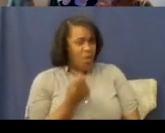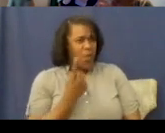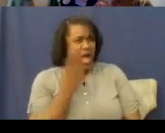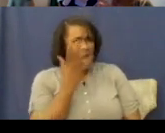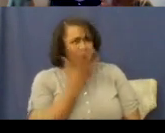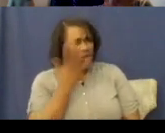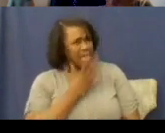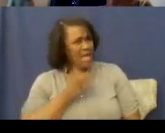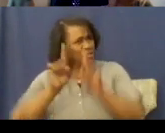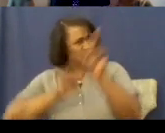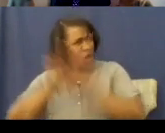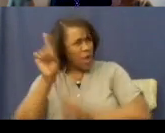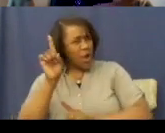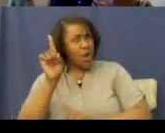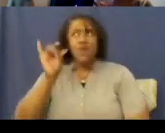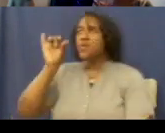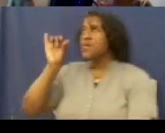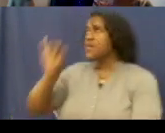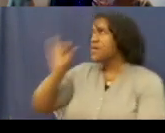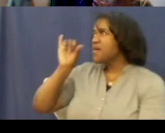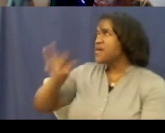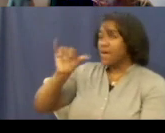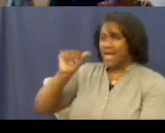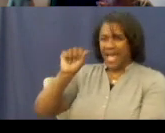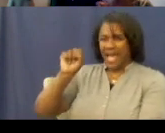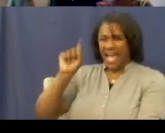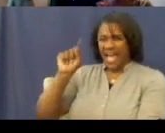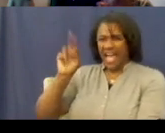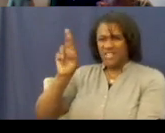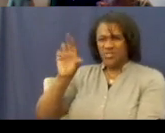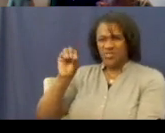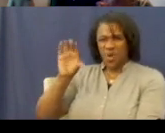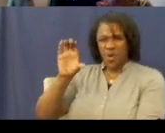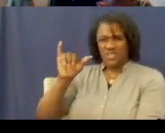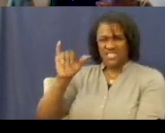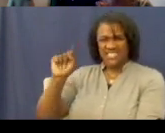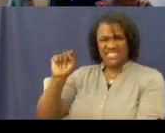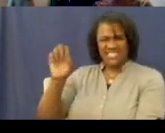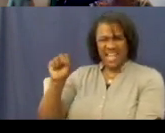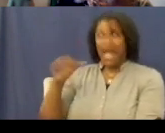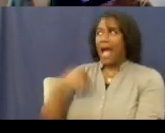Queenie: Oh, the astrocyte! I almost said astronaut cell.